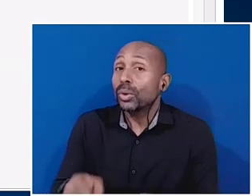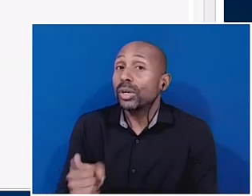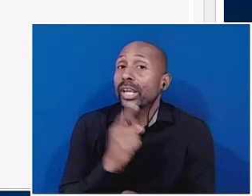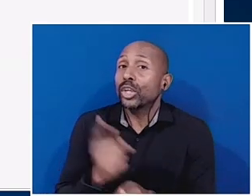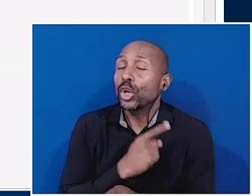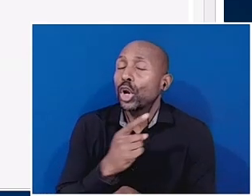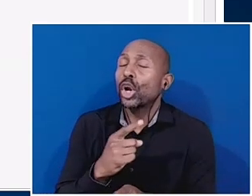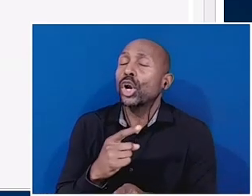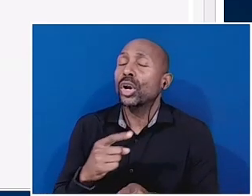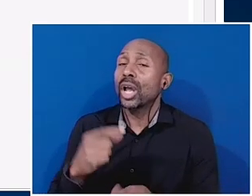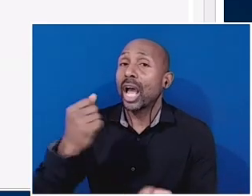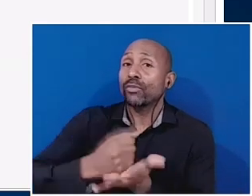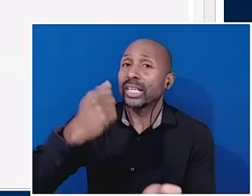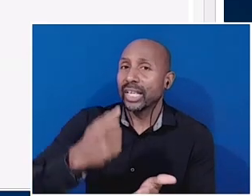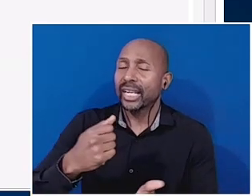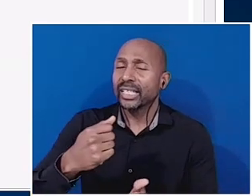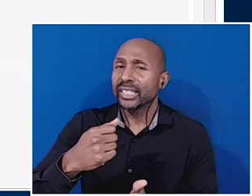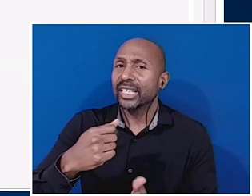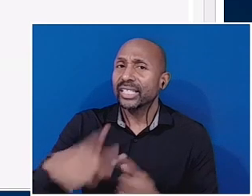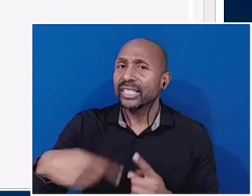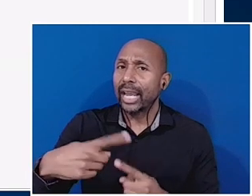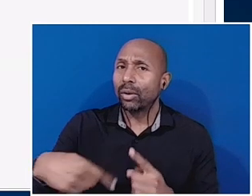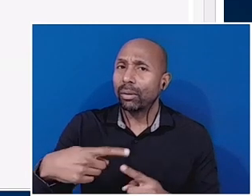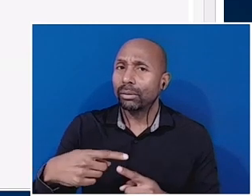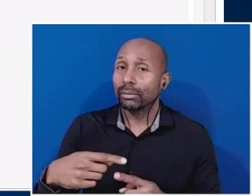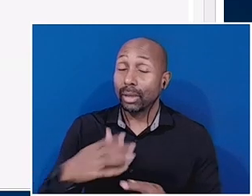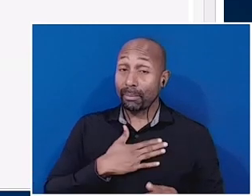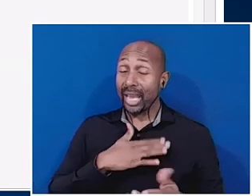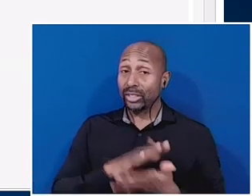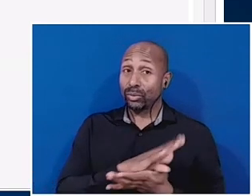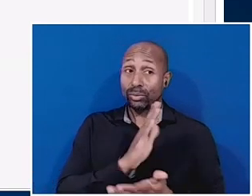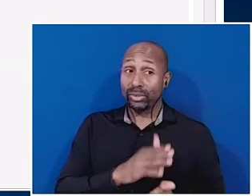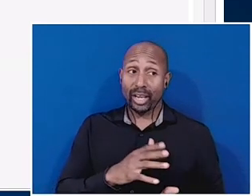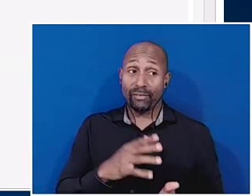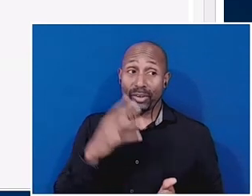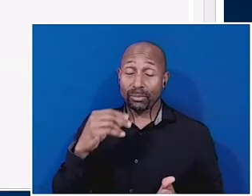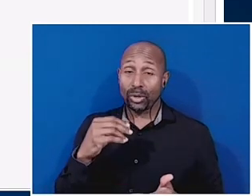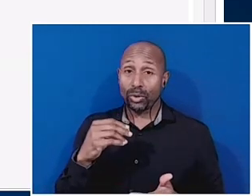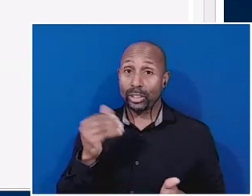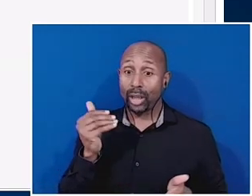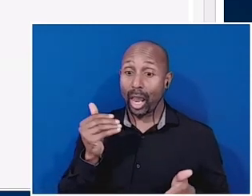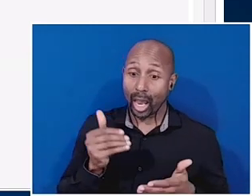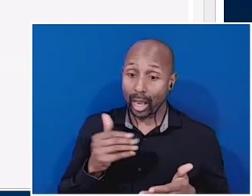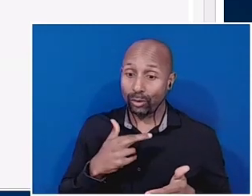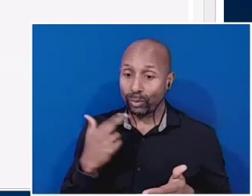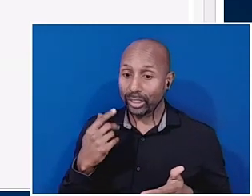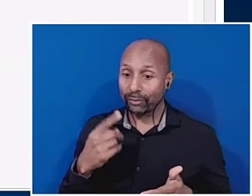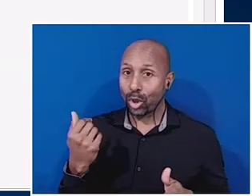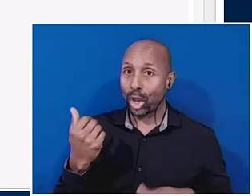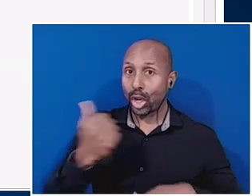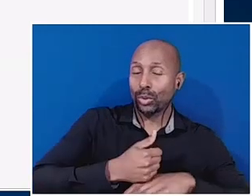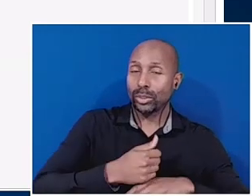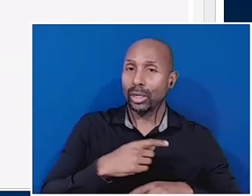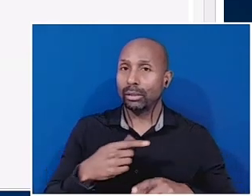ever been at risk of closing. So I've never put together a teach out plan. Is there a specific place where it says, besides just that other section that